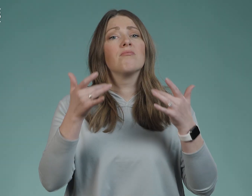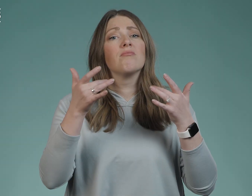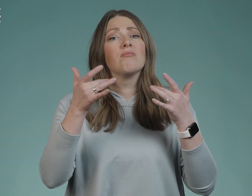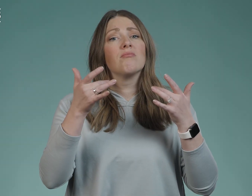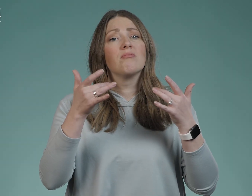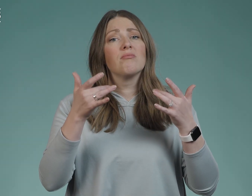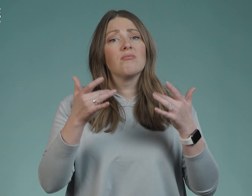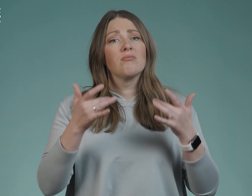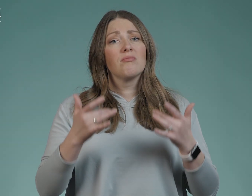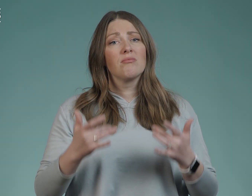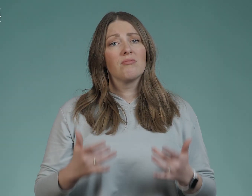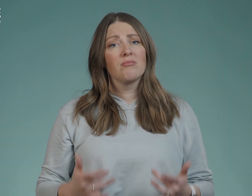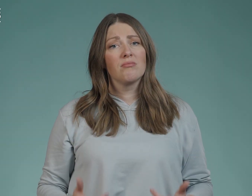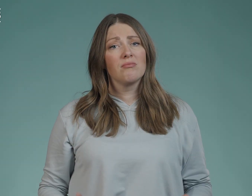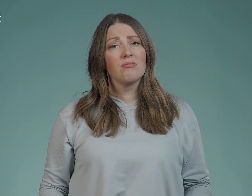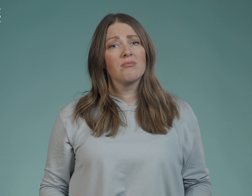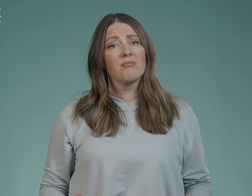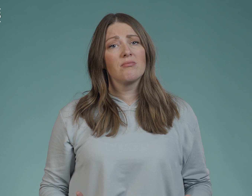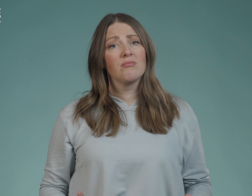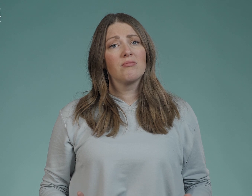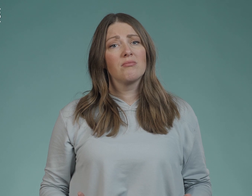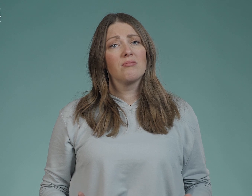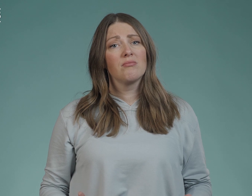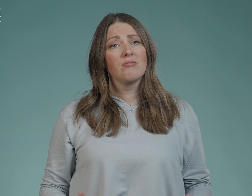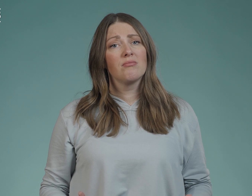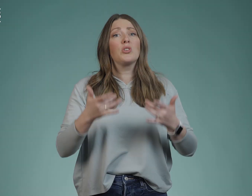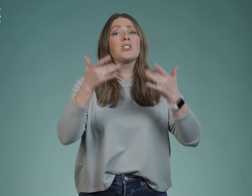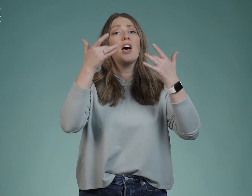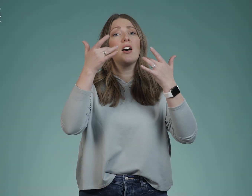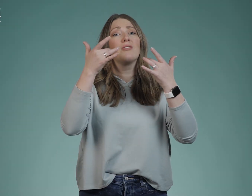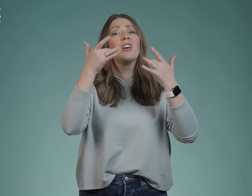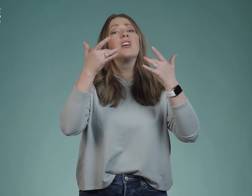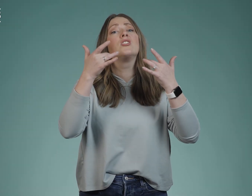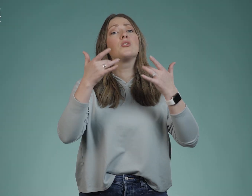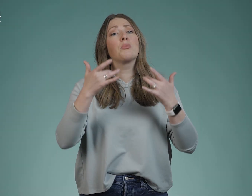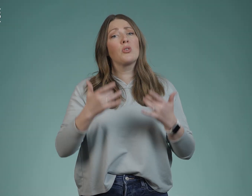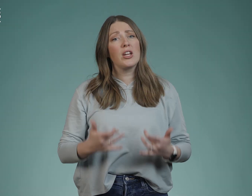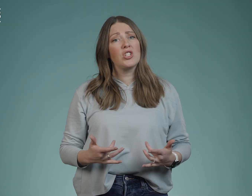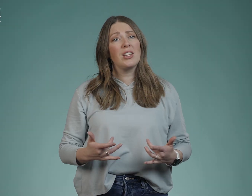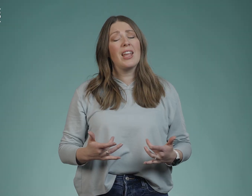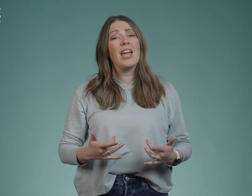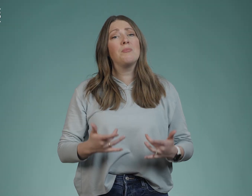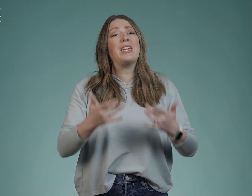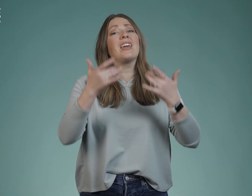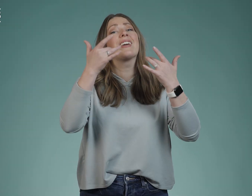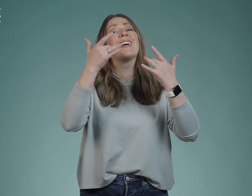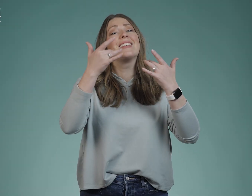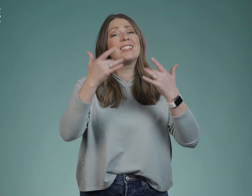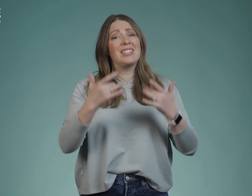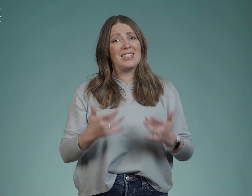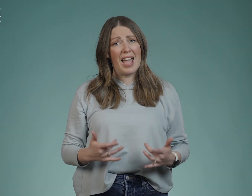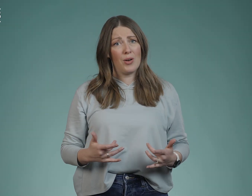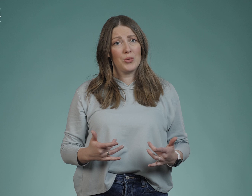And you're showing the emotion and the non-manuals of depression and being down.